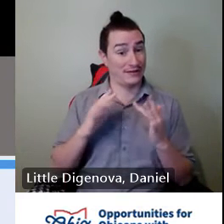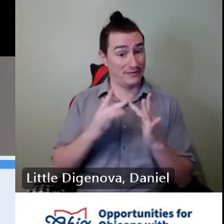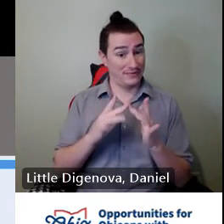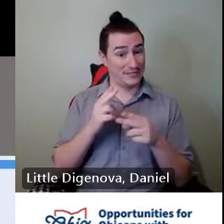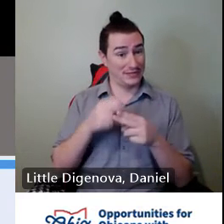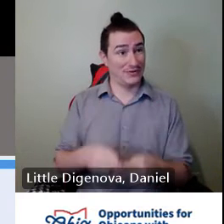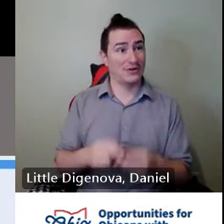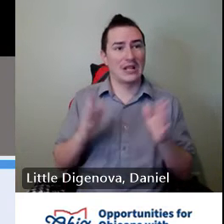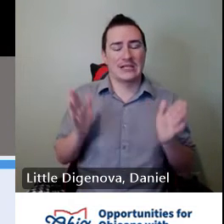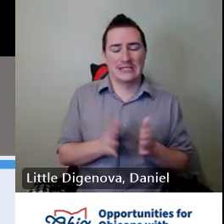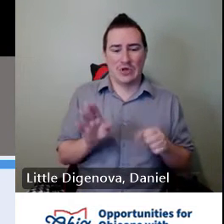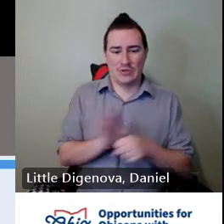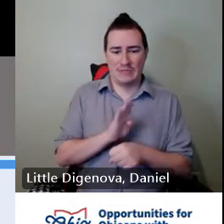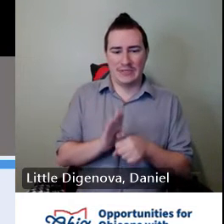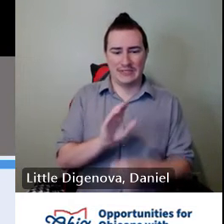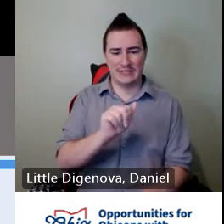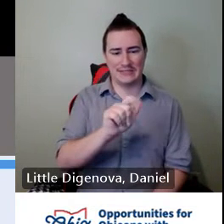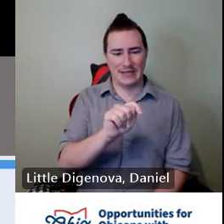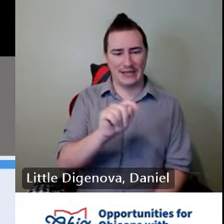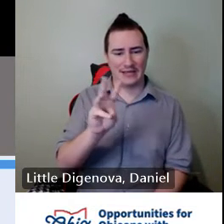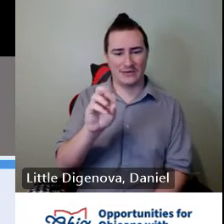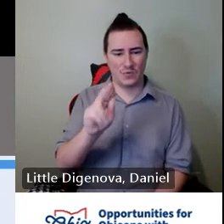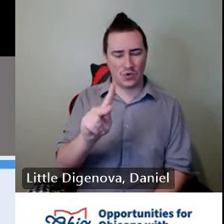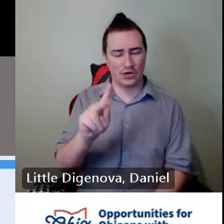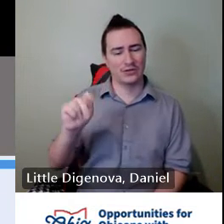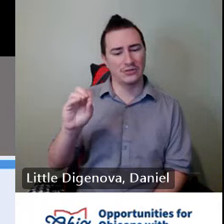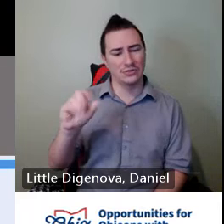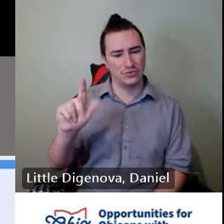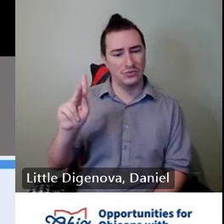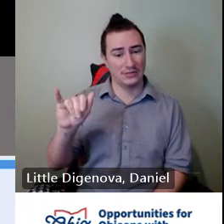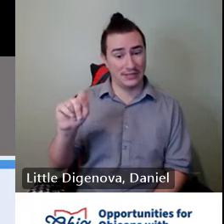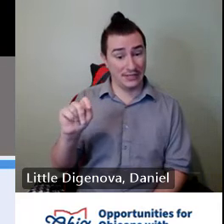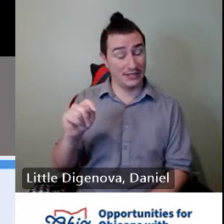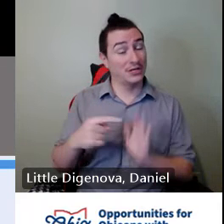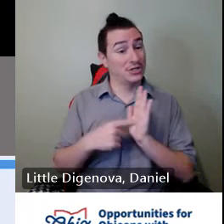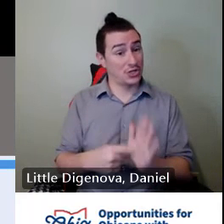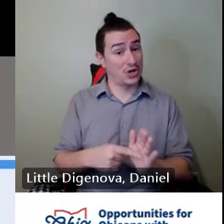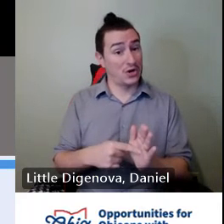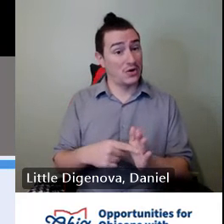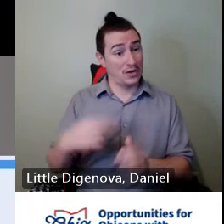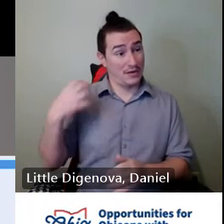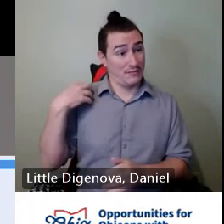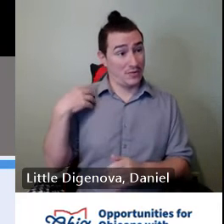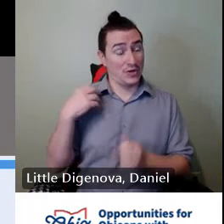includes studies that show employees with disabilities have higher performance, ratings, are absent